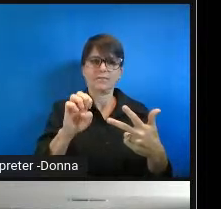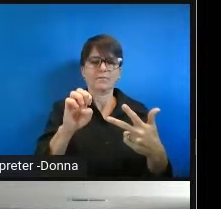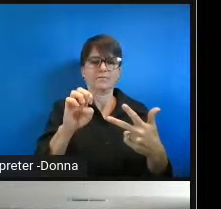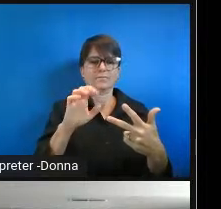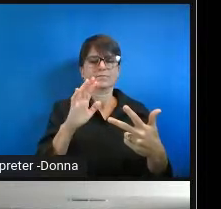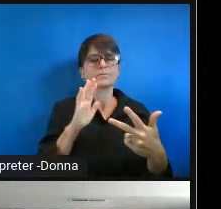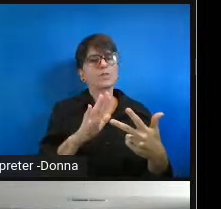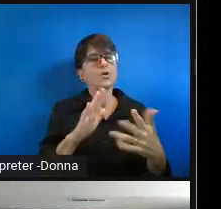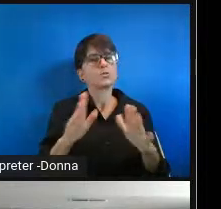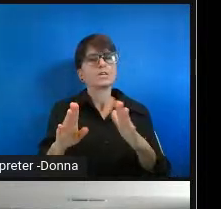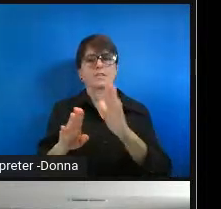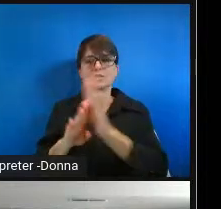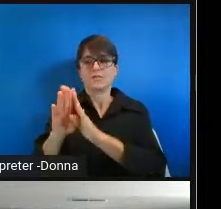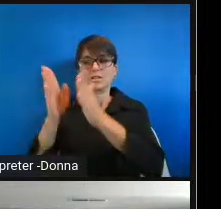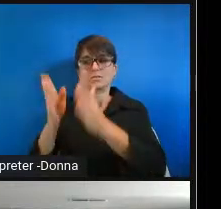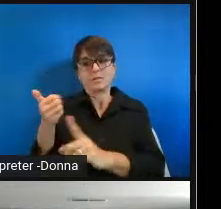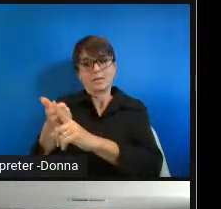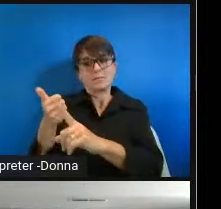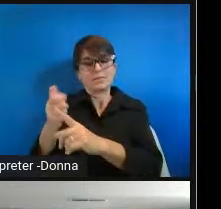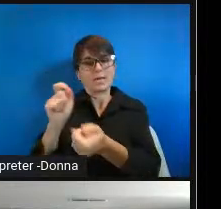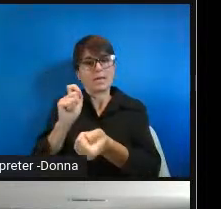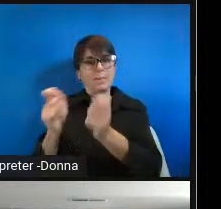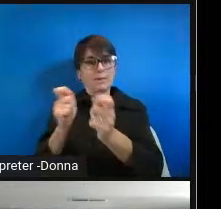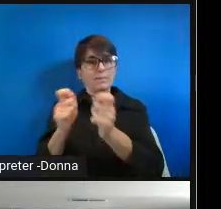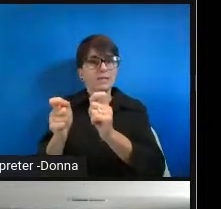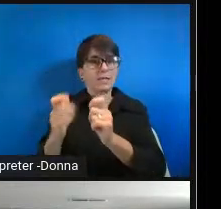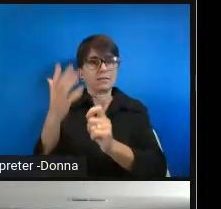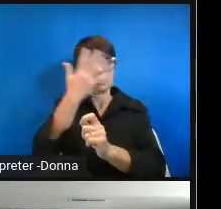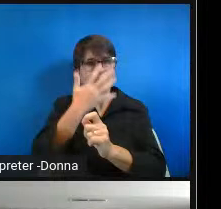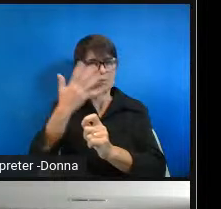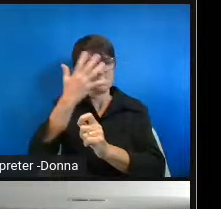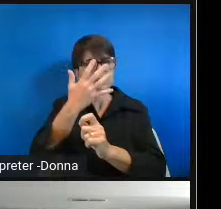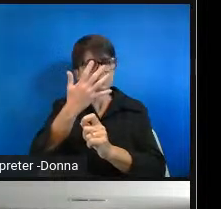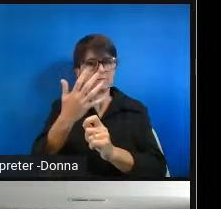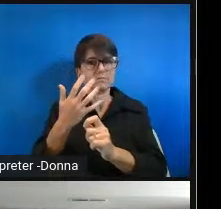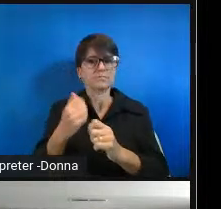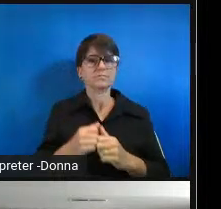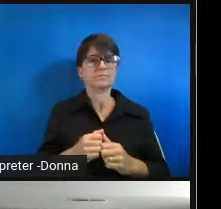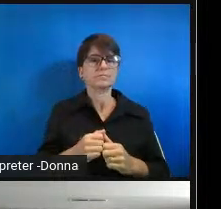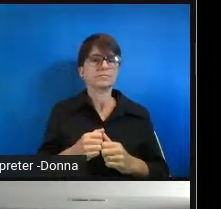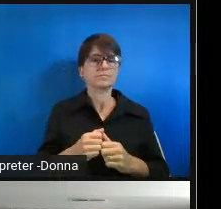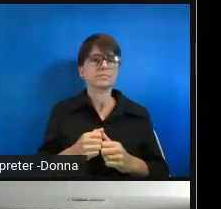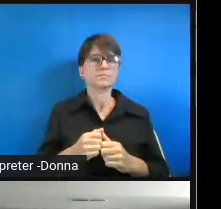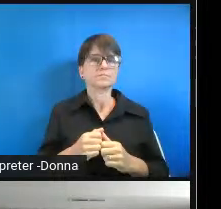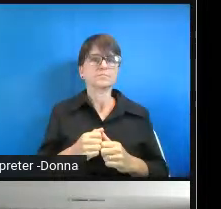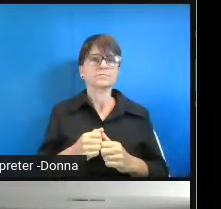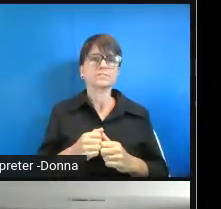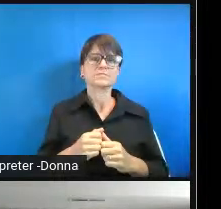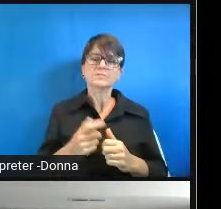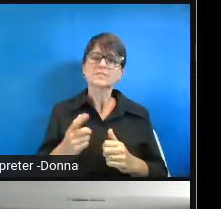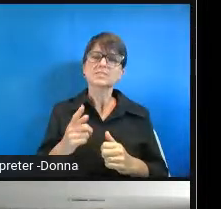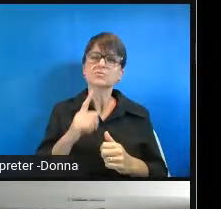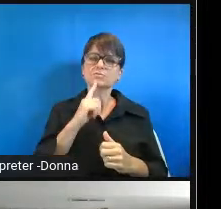light boxes and Popups and for the most part these are non-native implementations whereas developers have the option to control and manipulate their